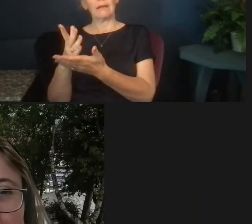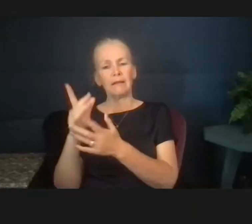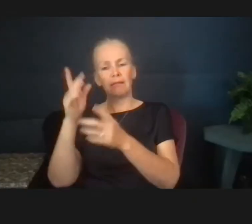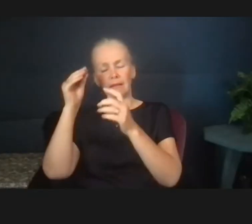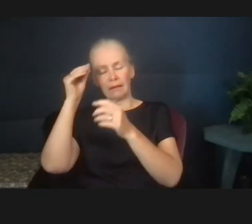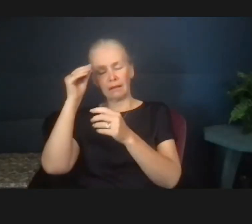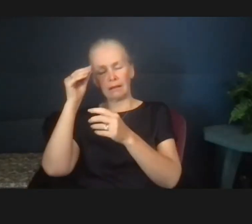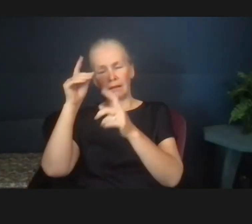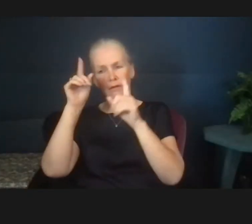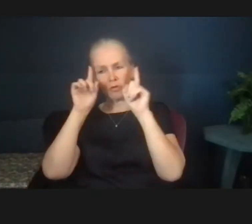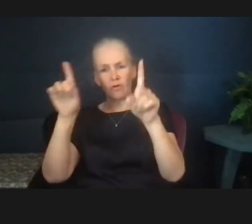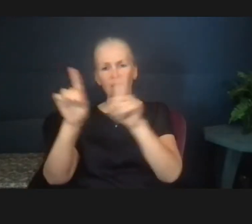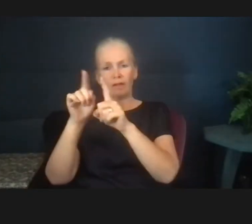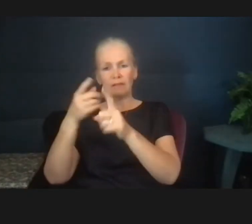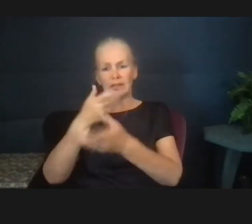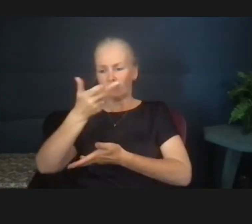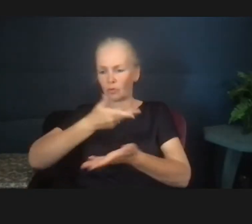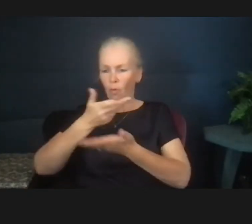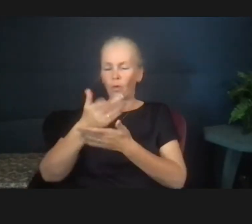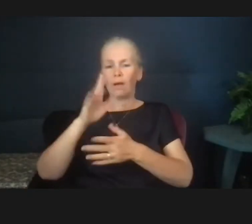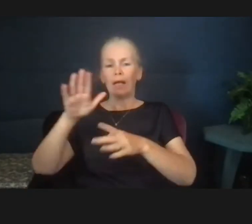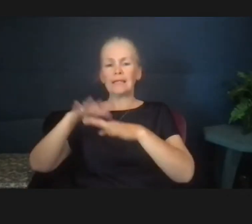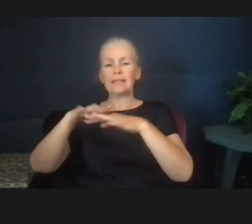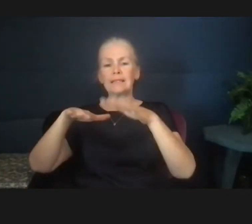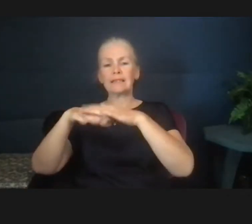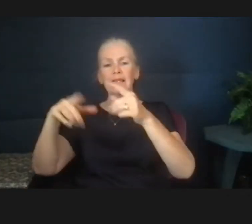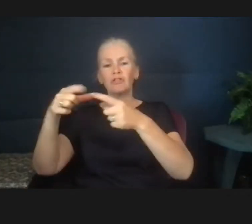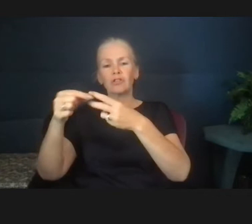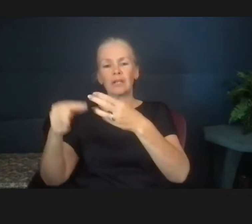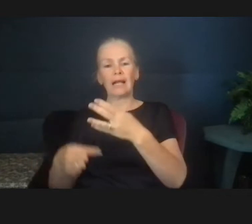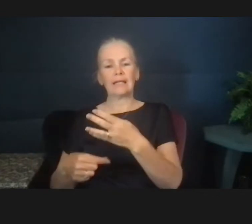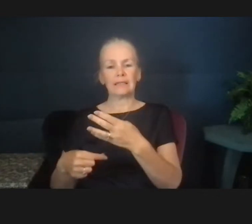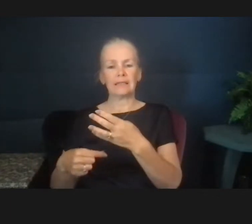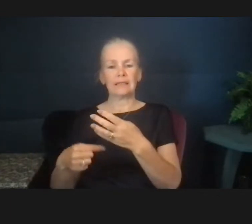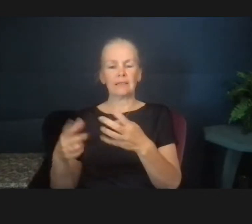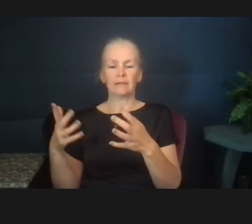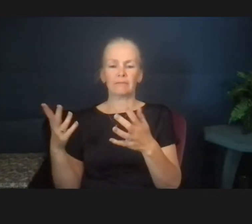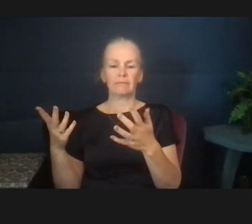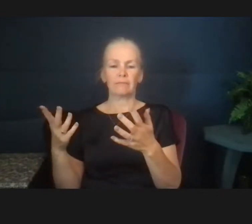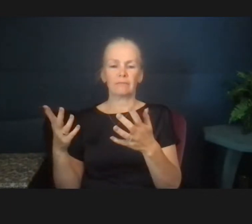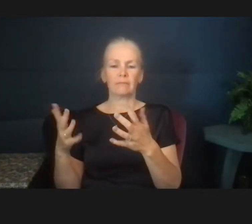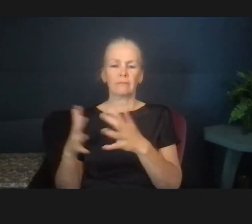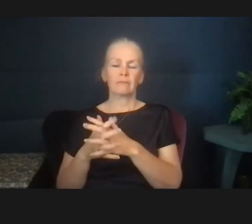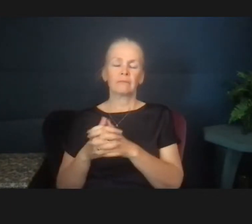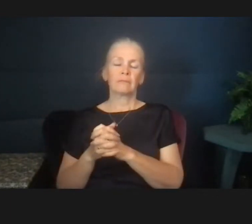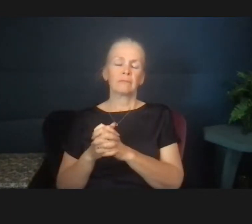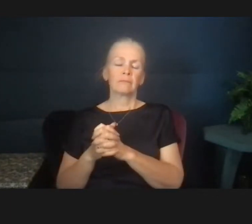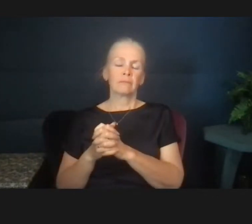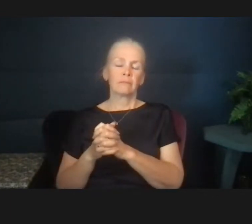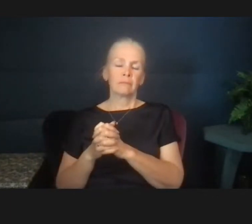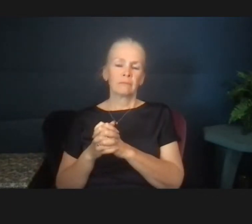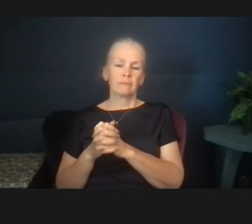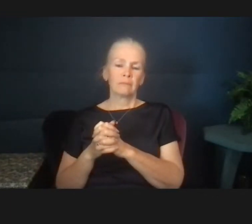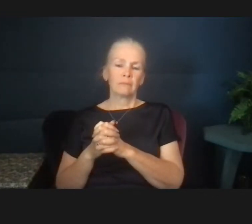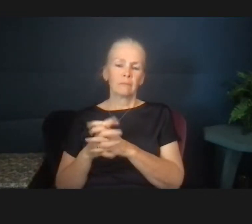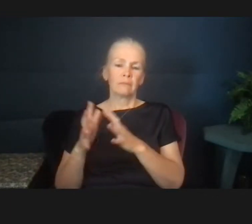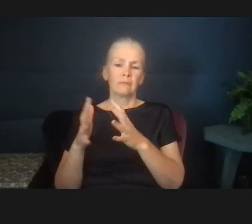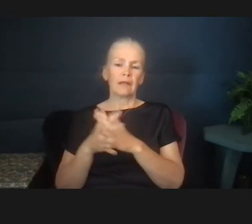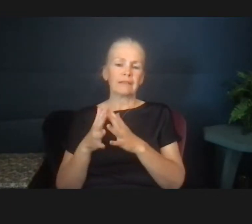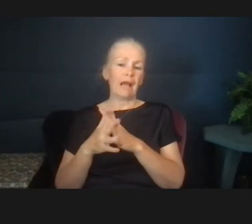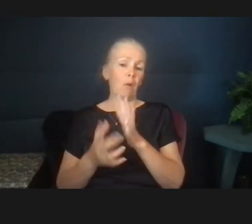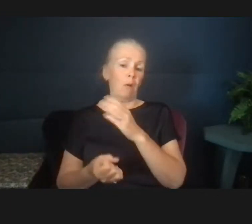discourse on intersectionality. So that's how it came to be and became,